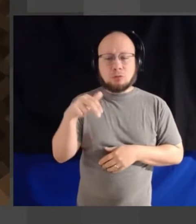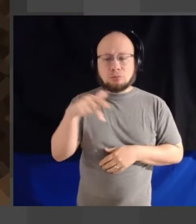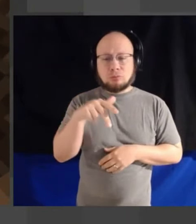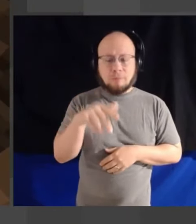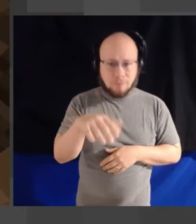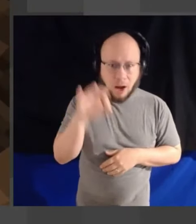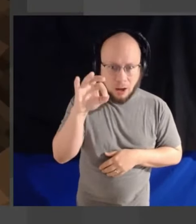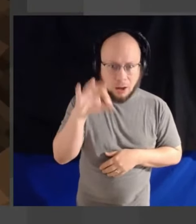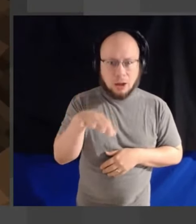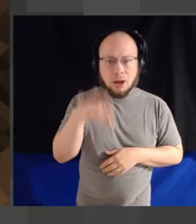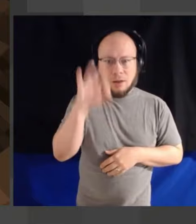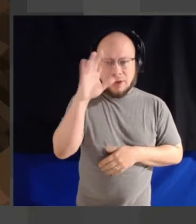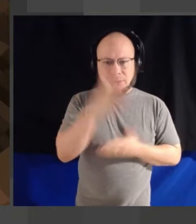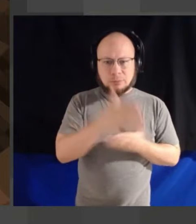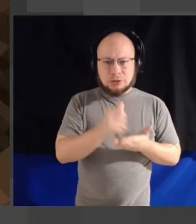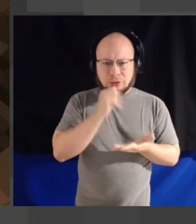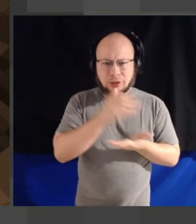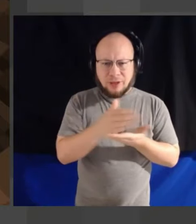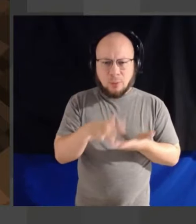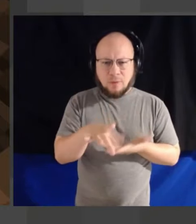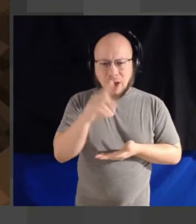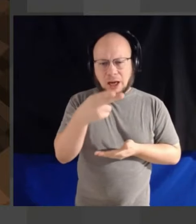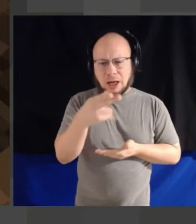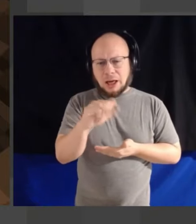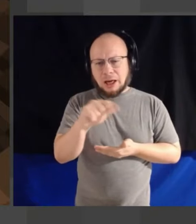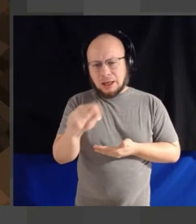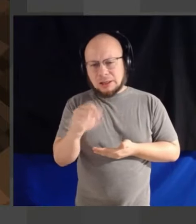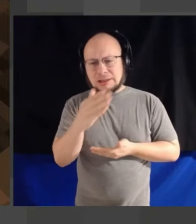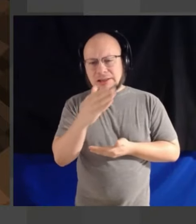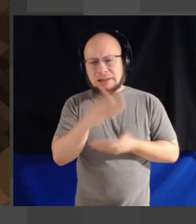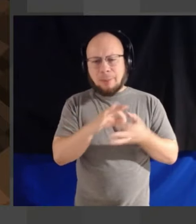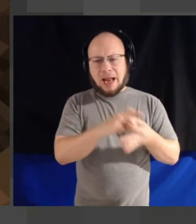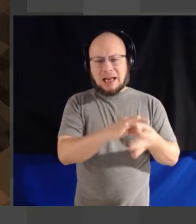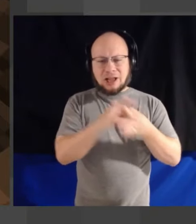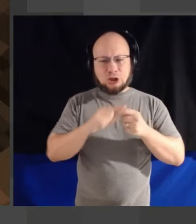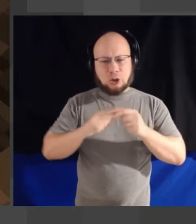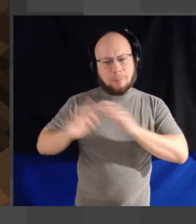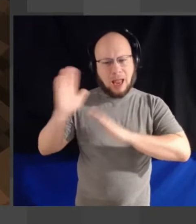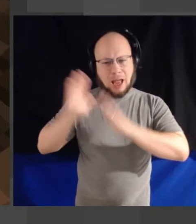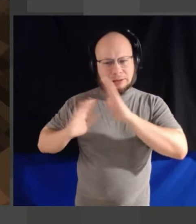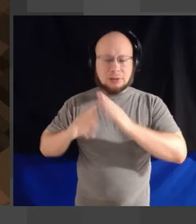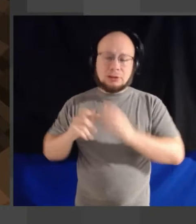MINECRAFT AND WHEN YOU FIND THE HIDDEN ARTIFACTS YOU CAN FIND